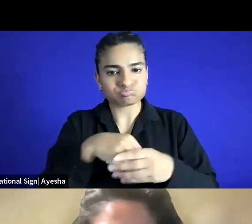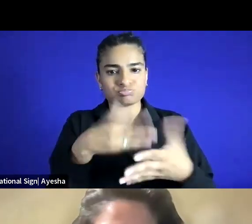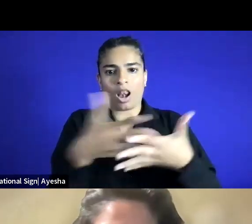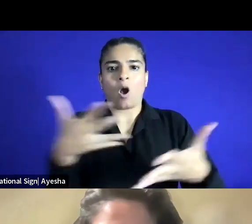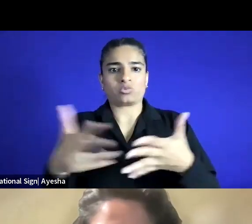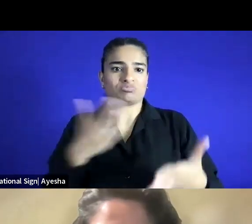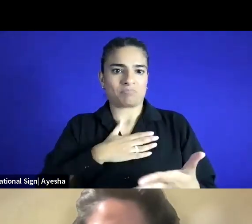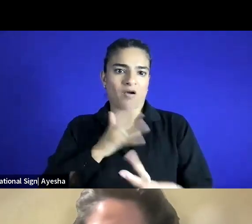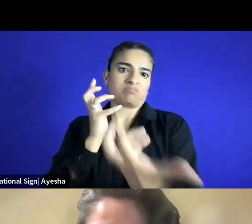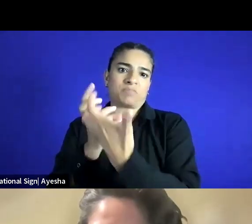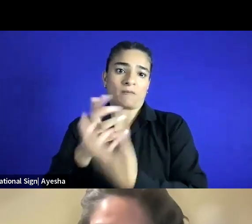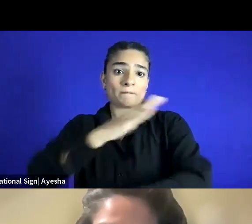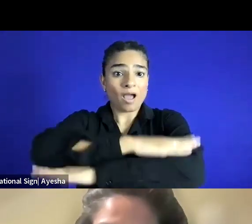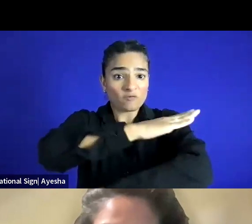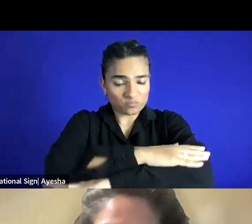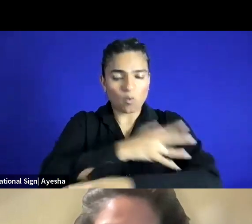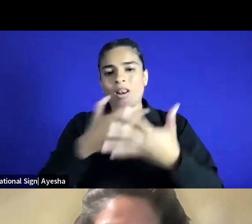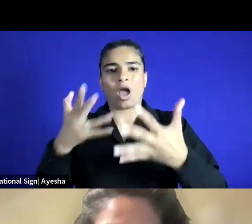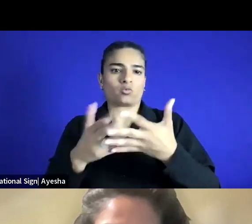to English.